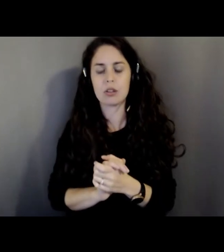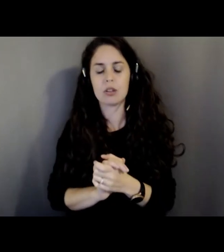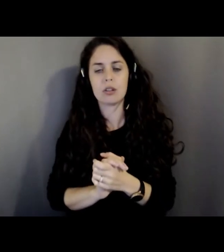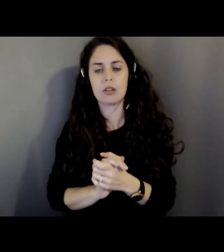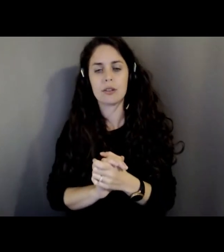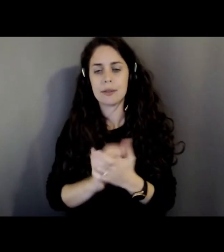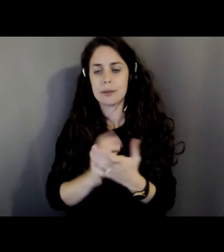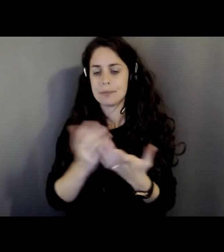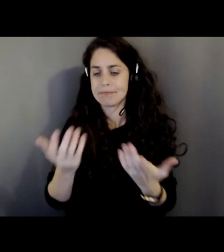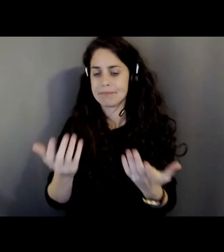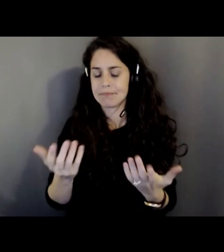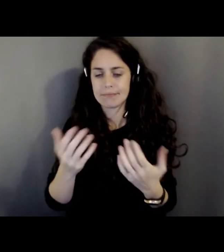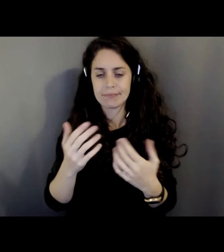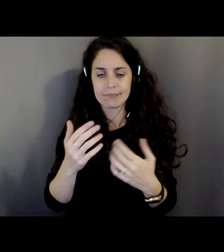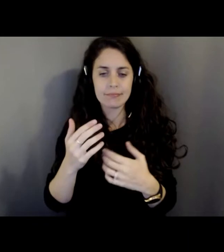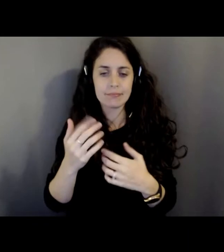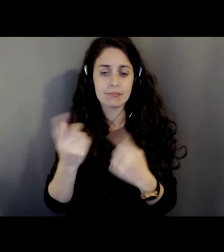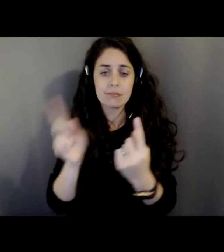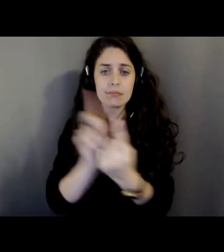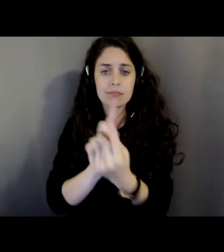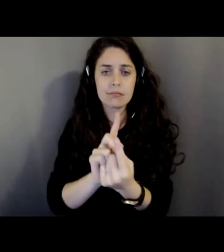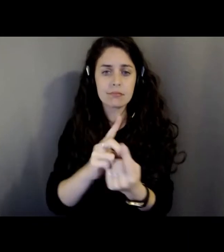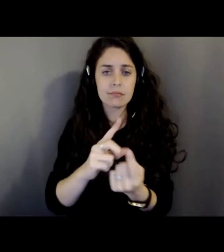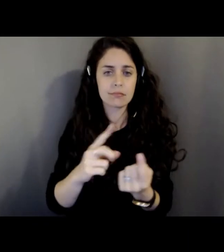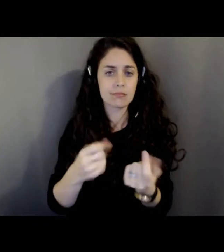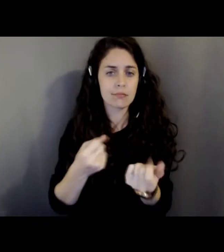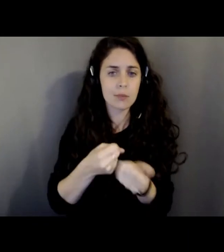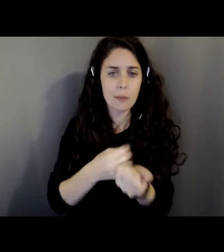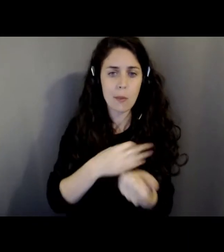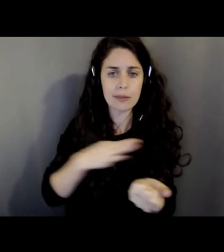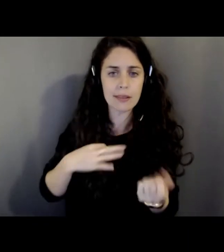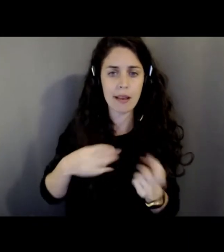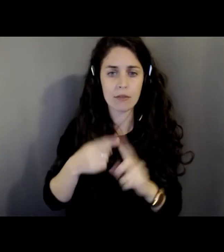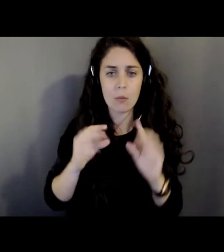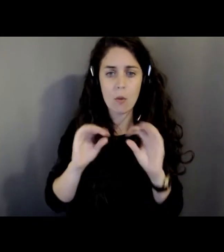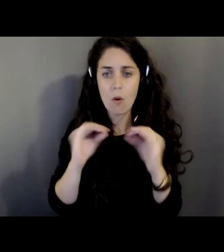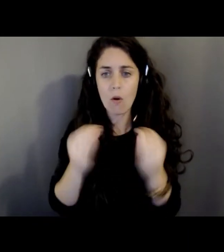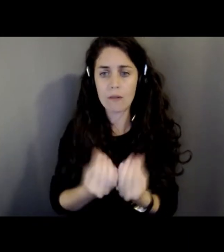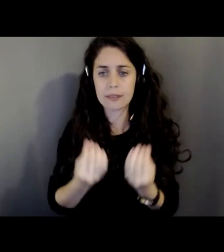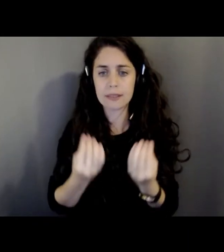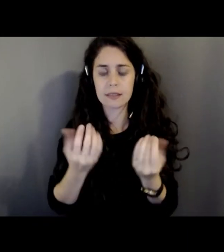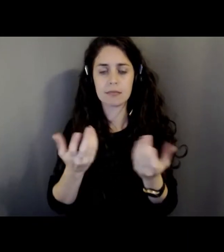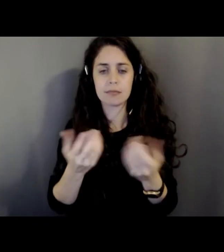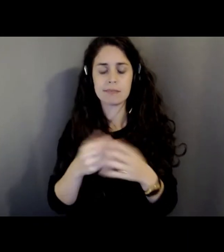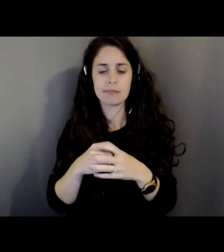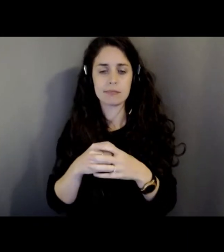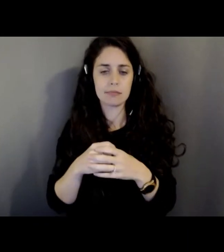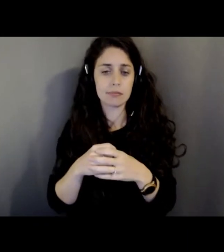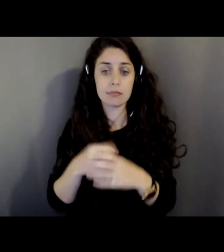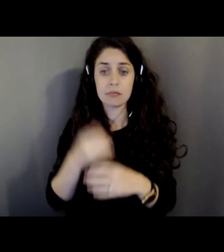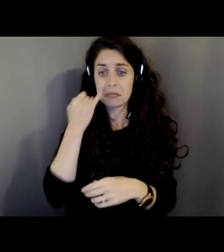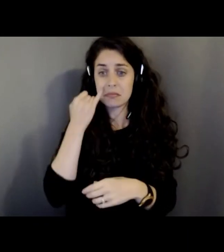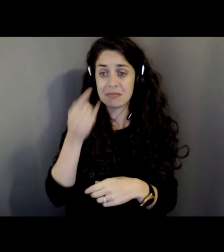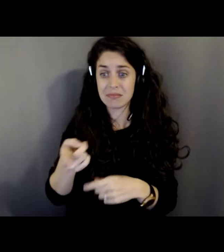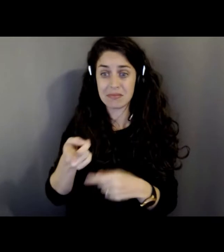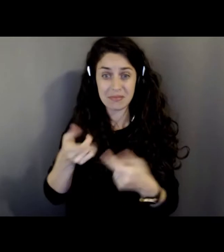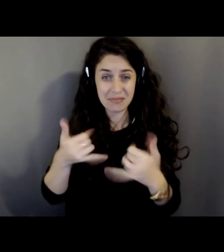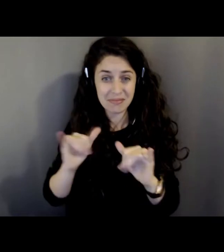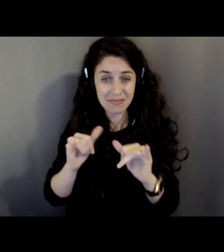a support person in the office, maybe if you're still having difficulty at school then talking